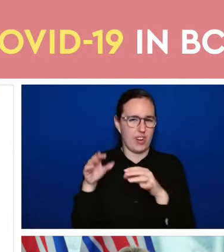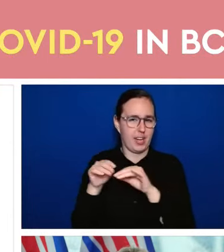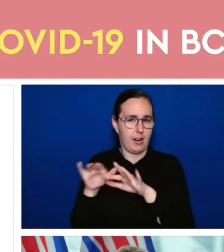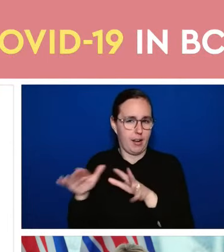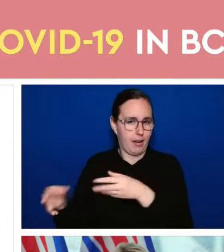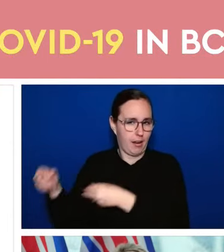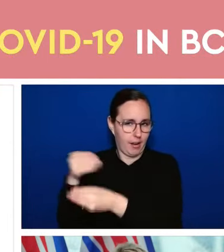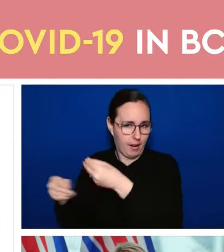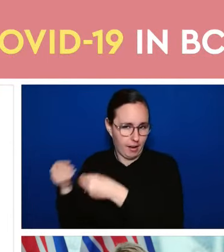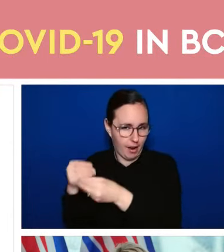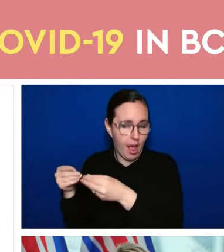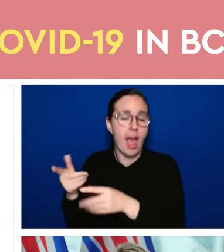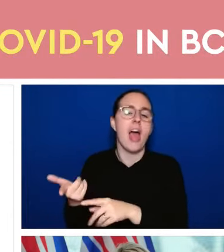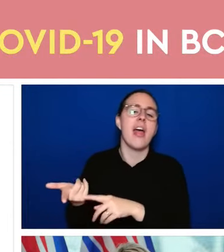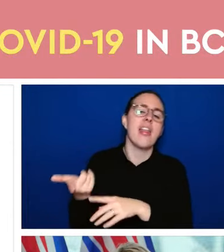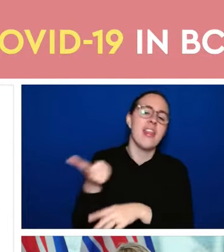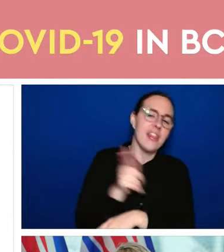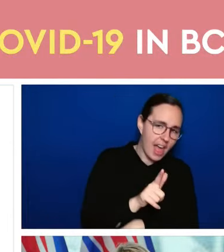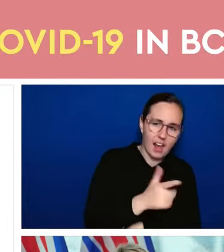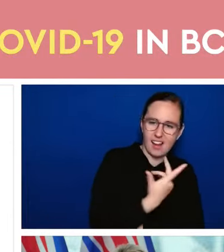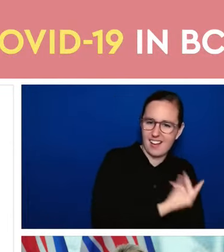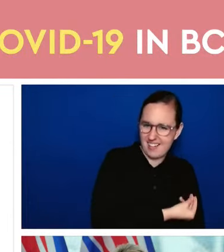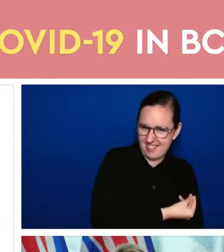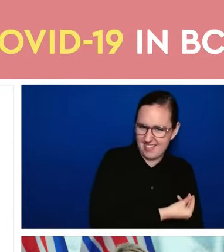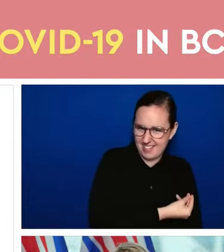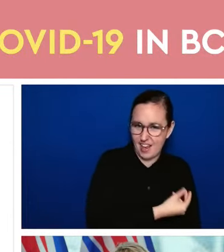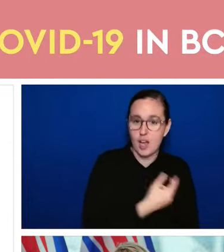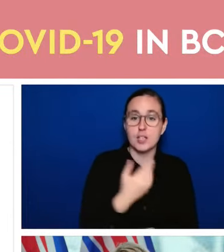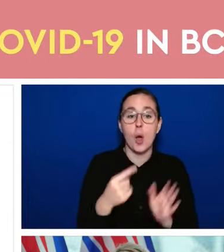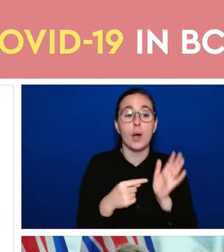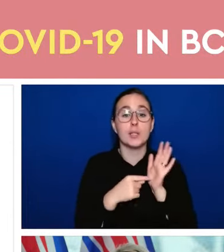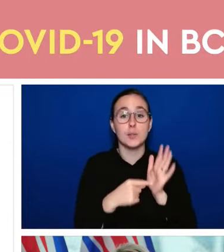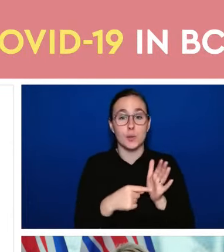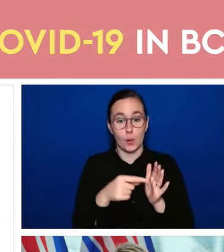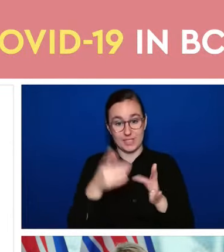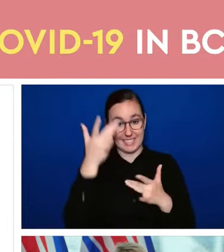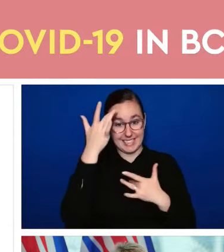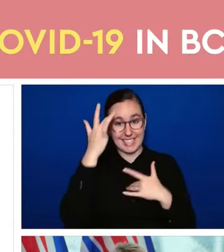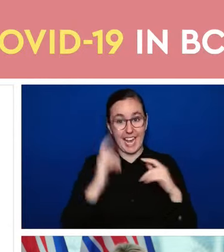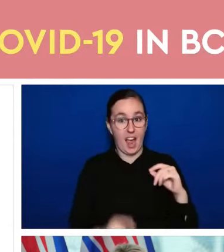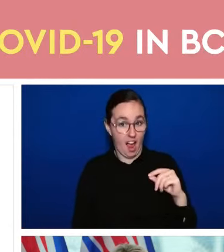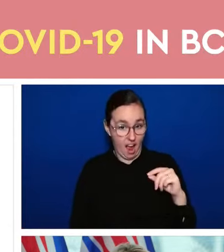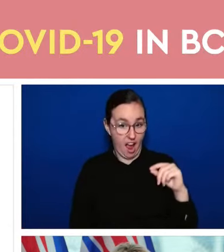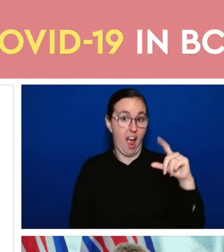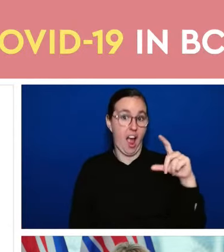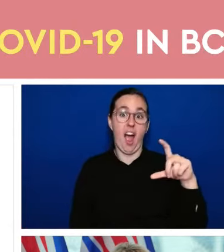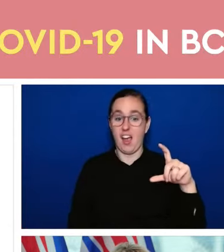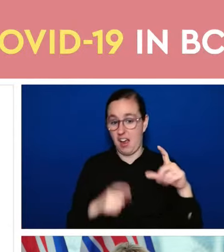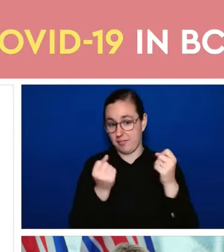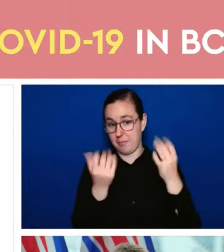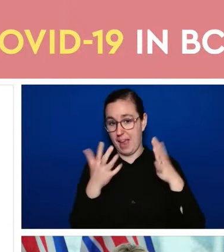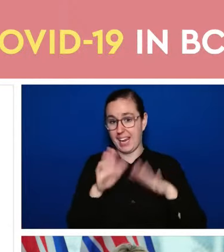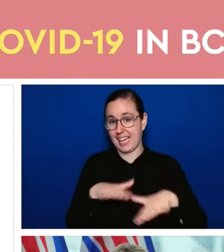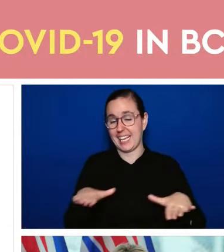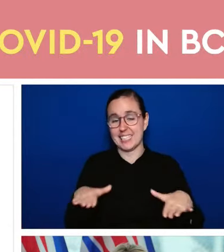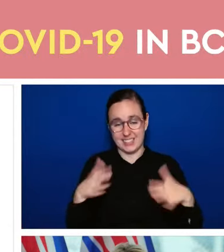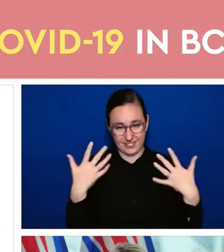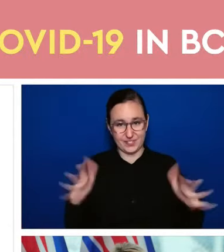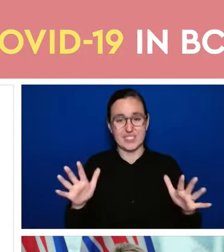has not translated to. Hospitalizations Severo mints or